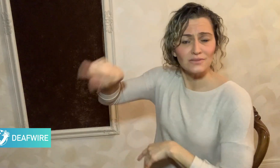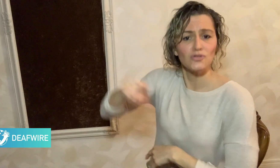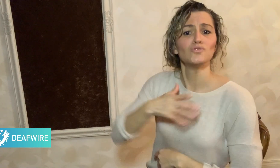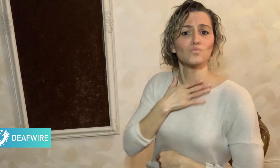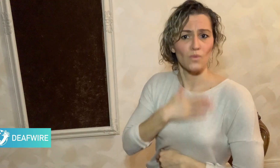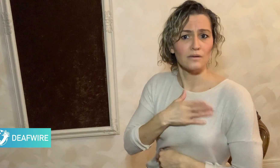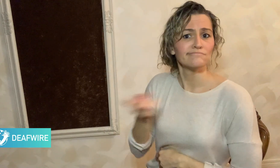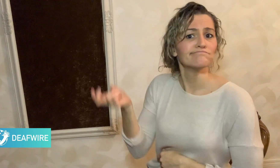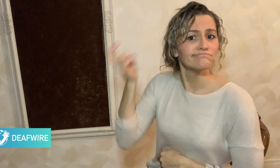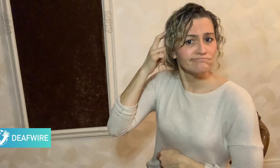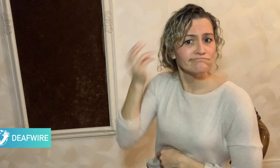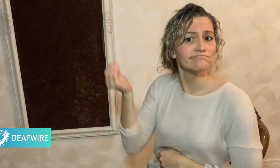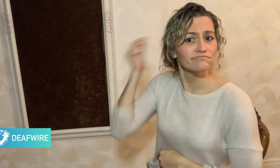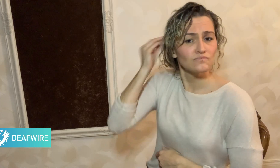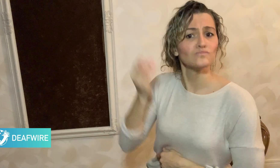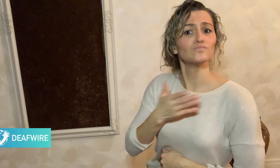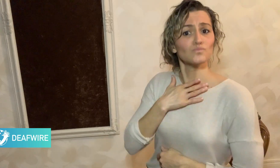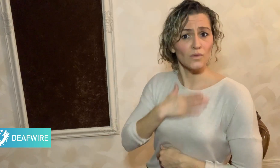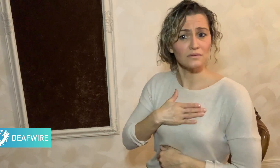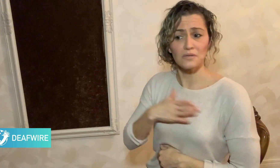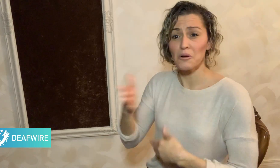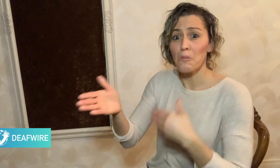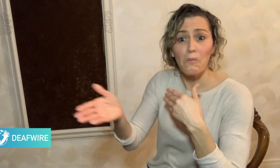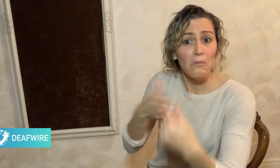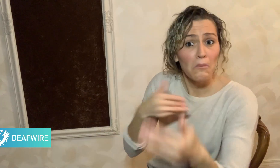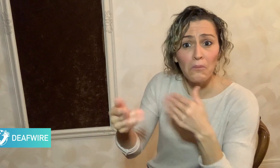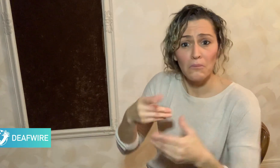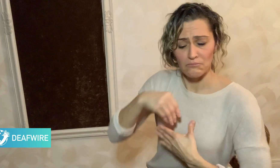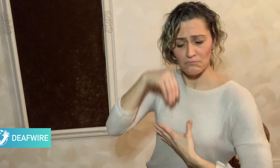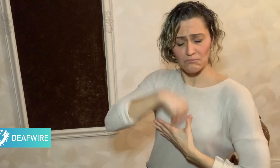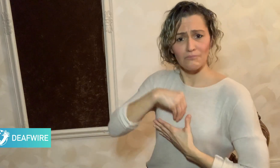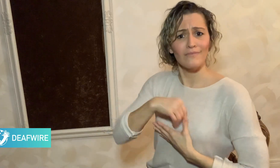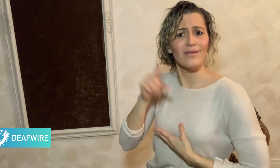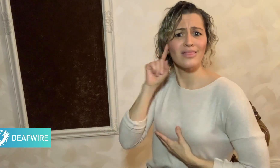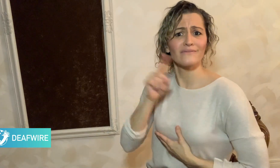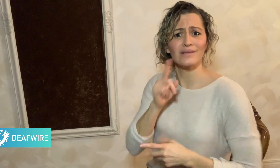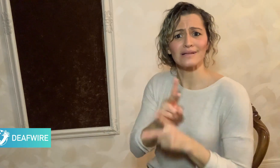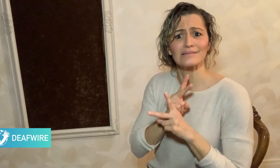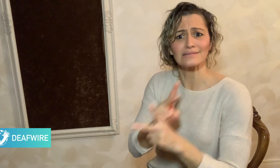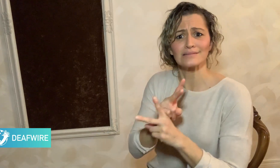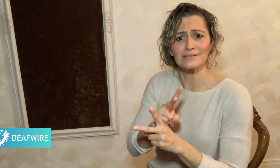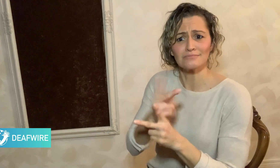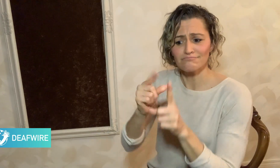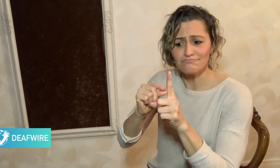regardless of their Deaf identity.